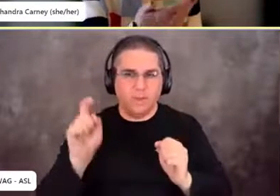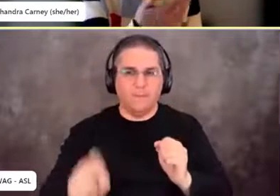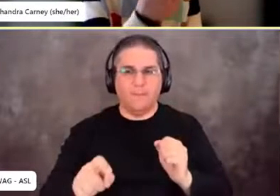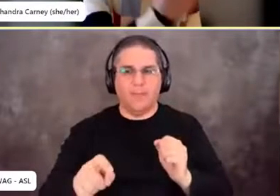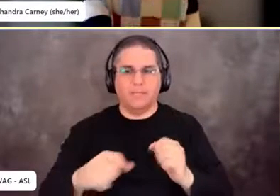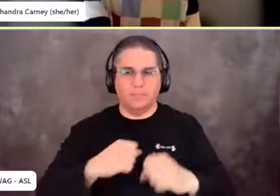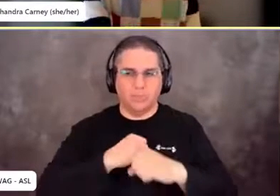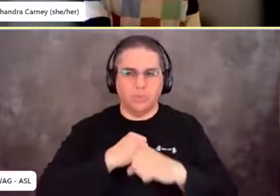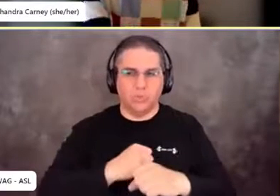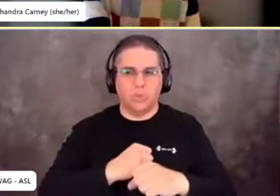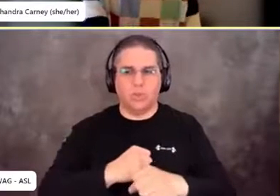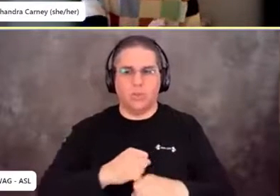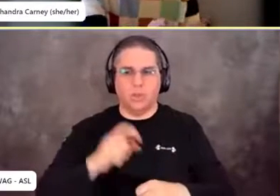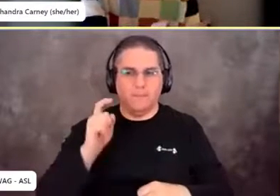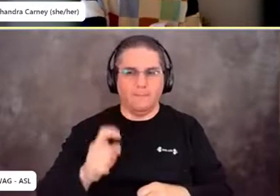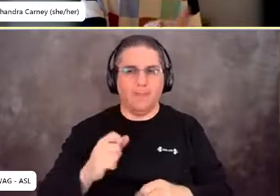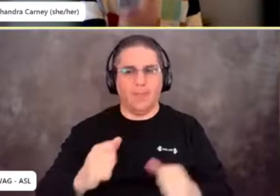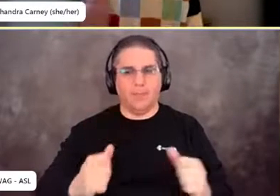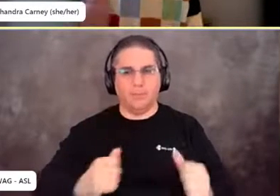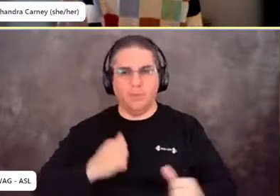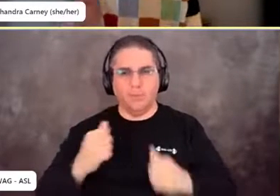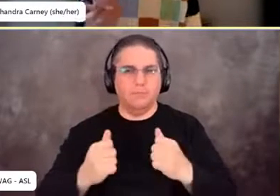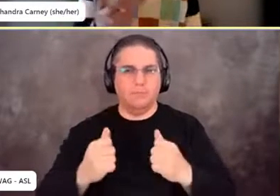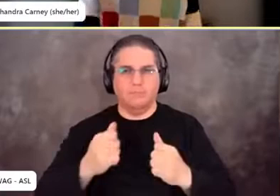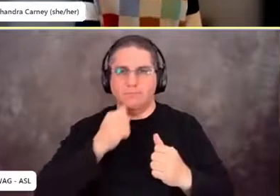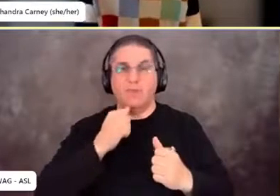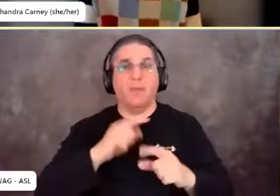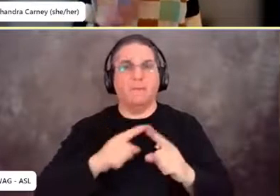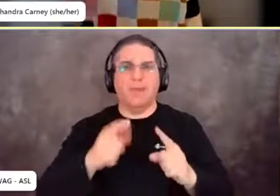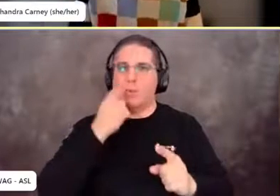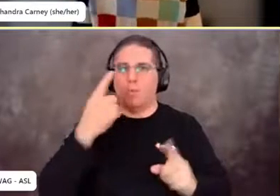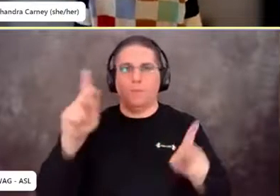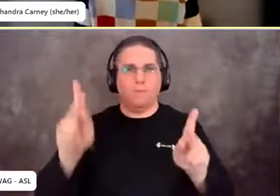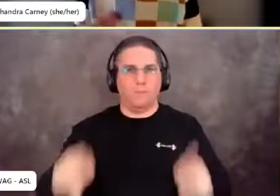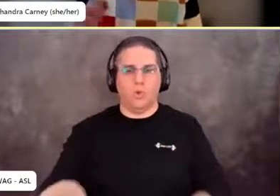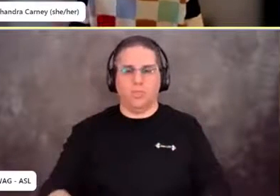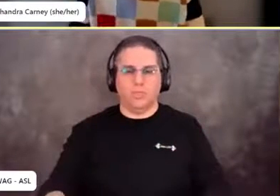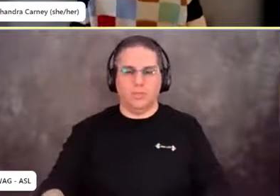person. If you think of these requirements, we must be